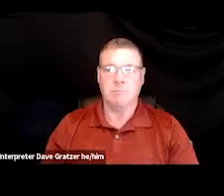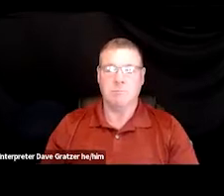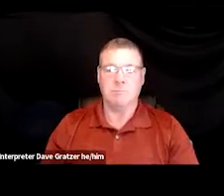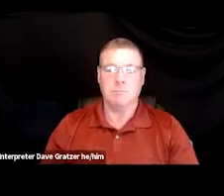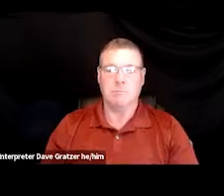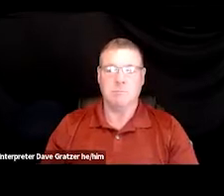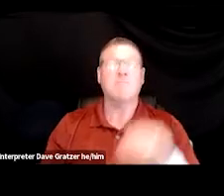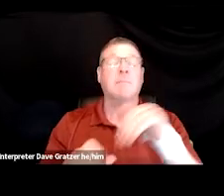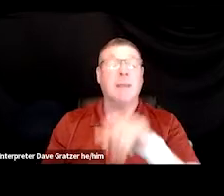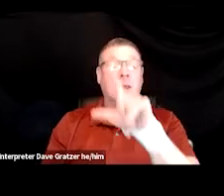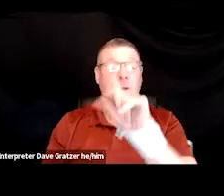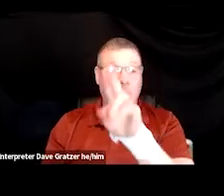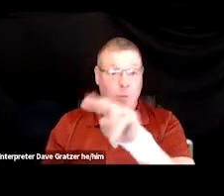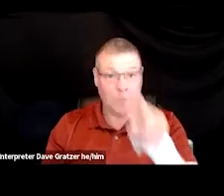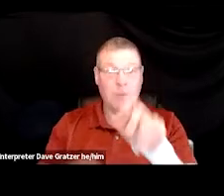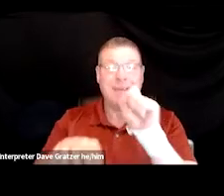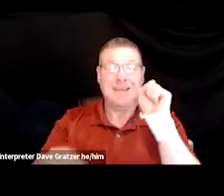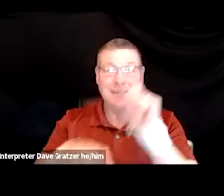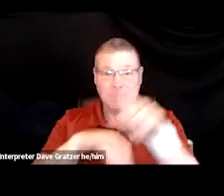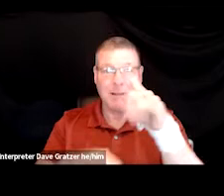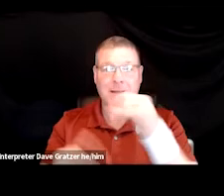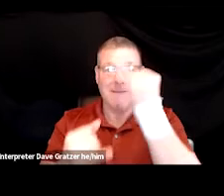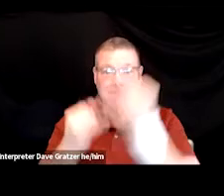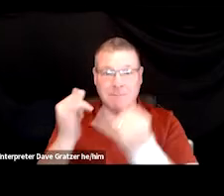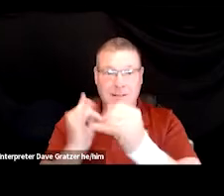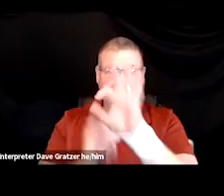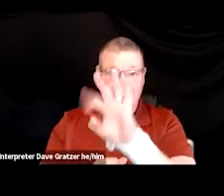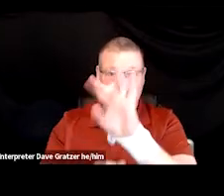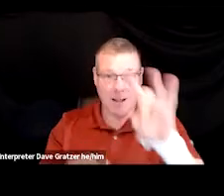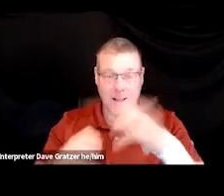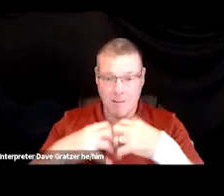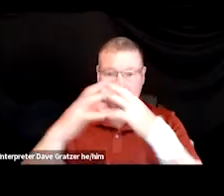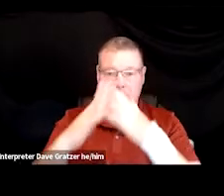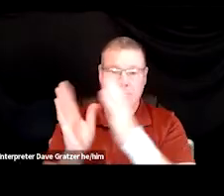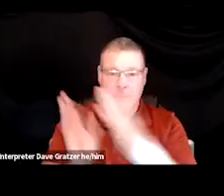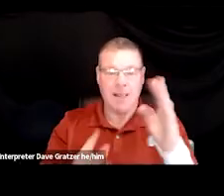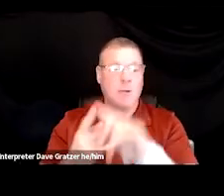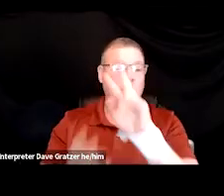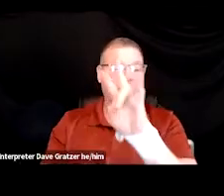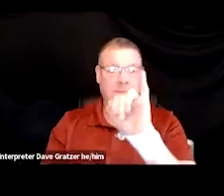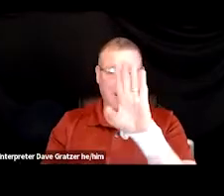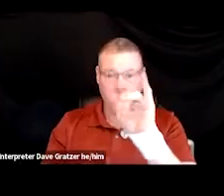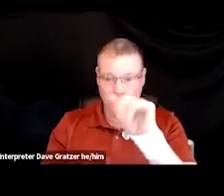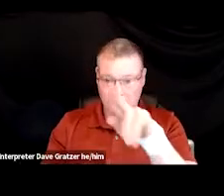In 2022, HHSC submitted the final 988 implementation plan to Vibrant, also HHSC applied for